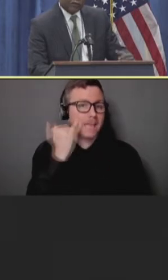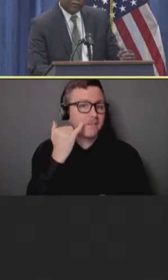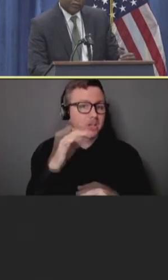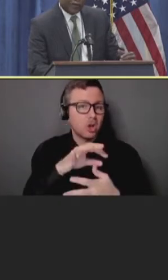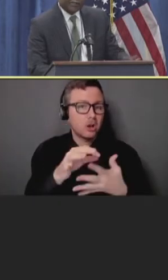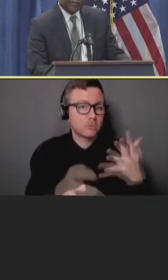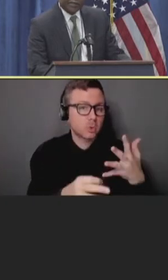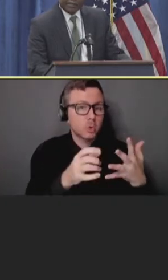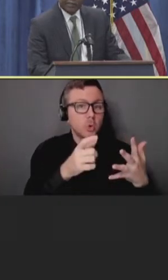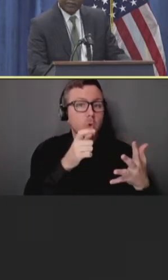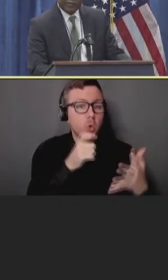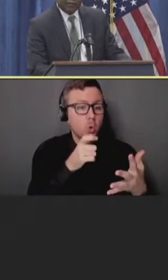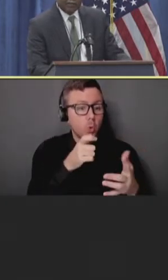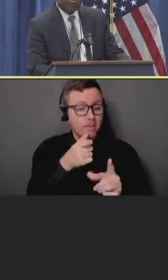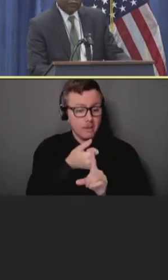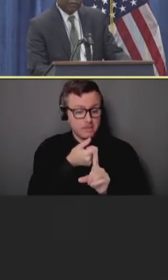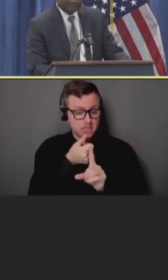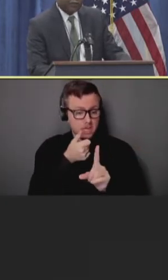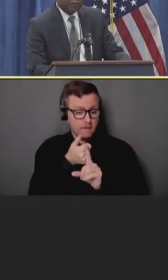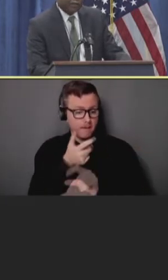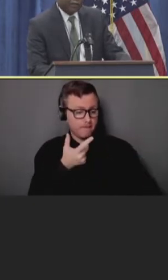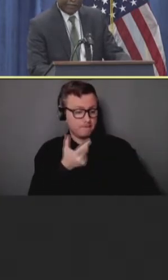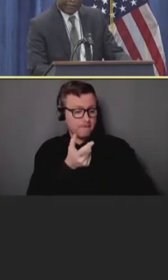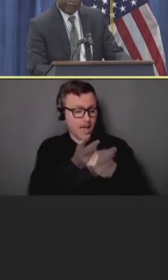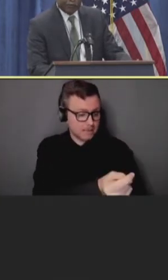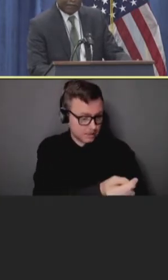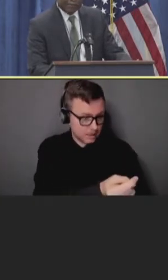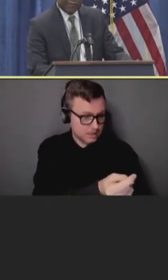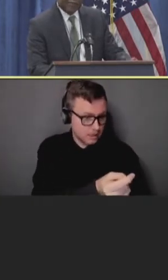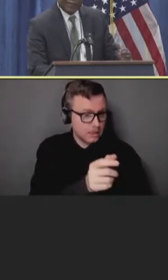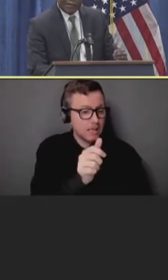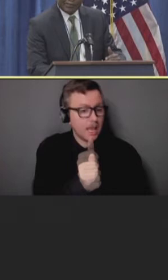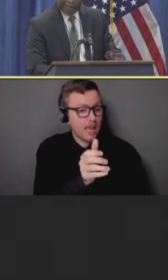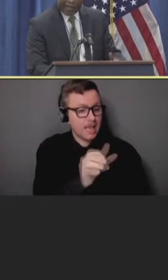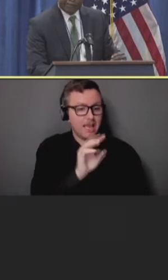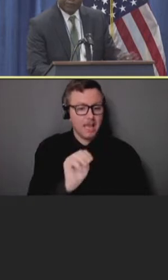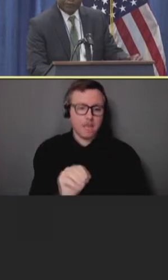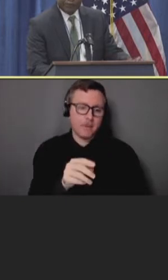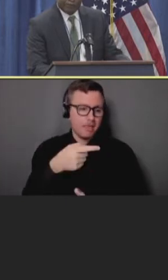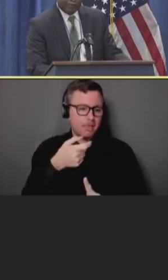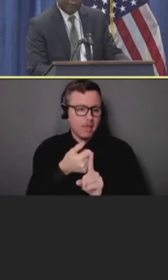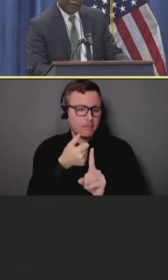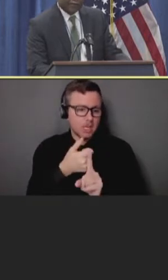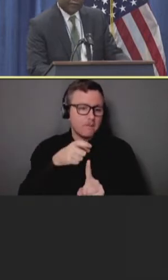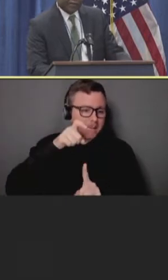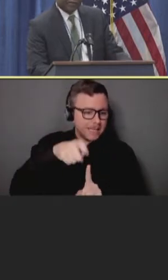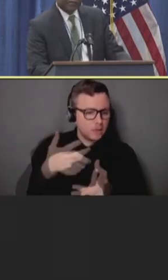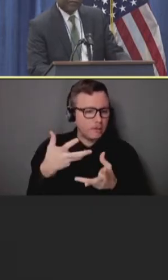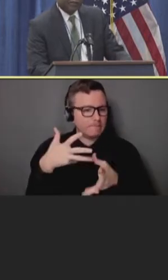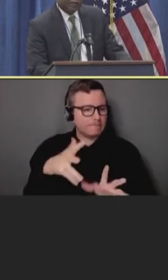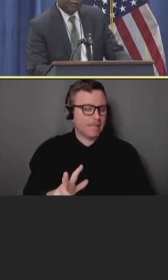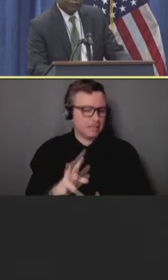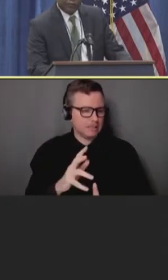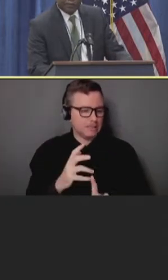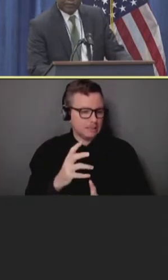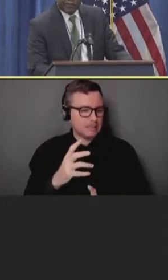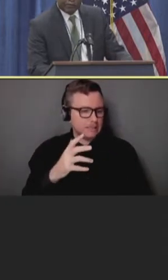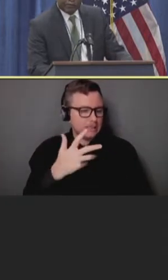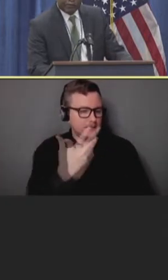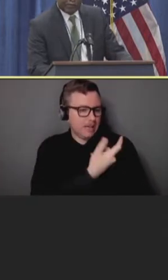is vaccinating with ACAM2000 has had to have been vaccinated with ACAM2000.